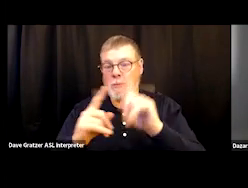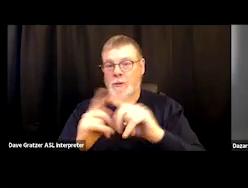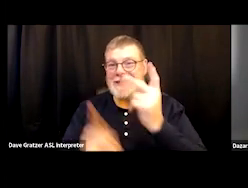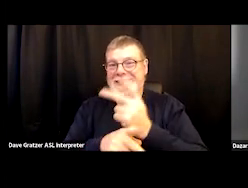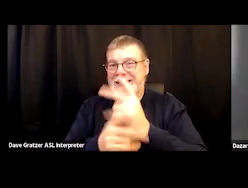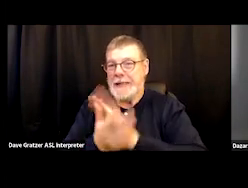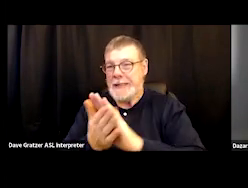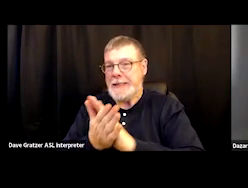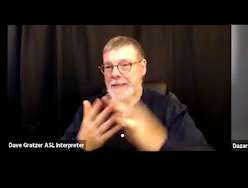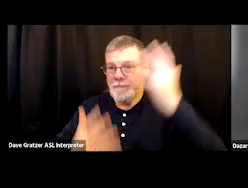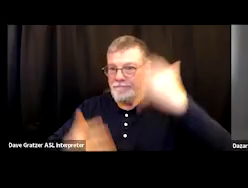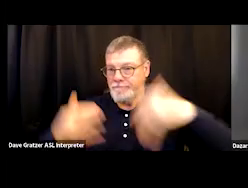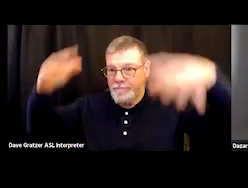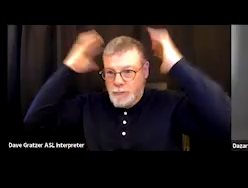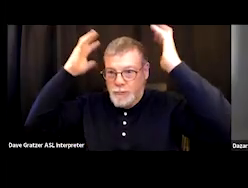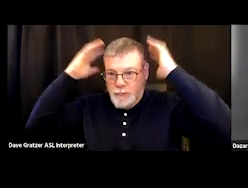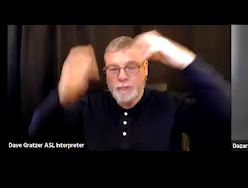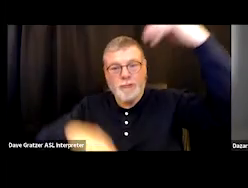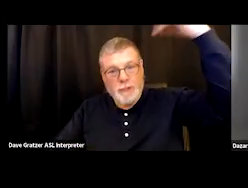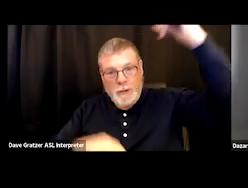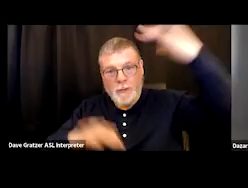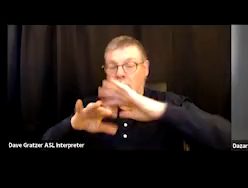Those are all examples that can really amplify